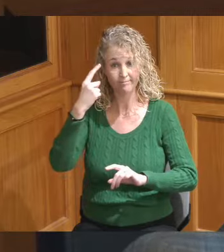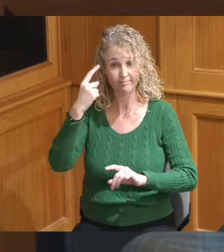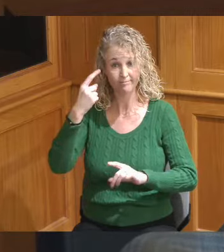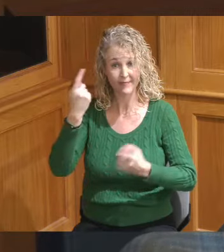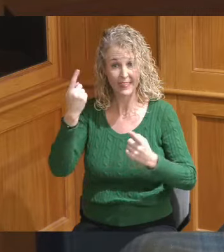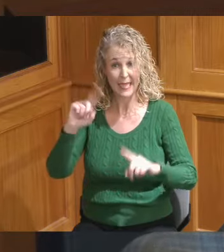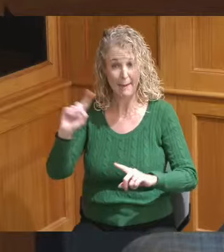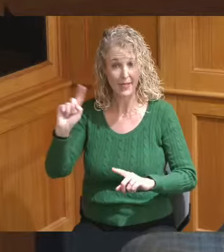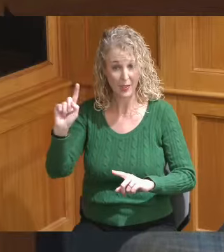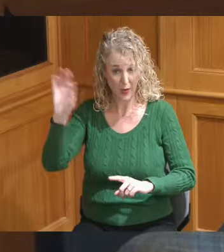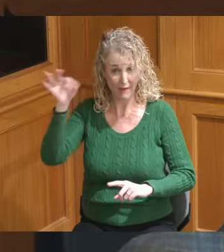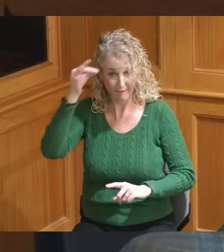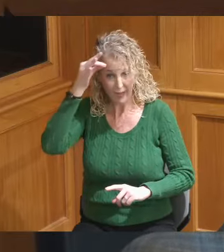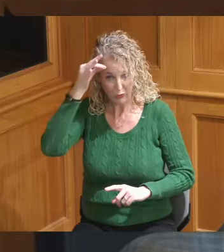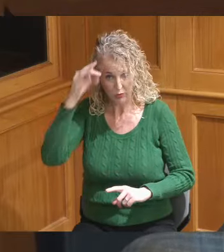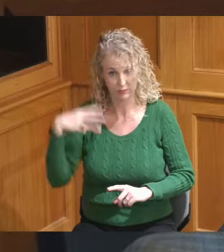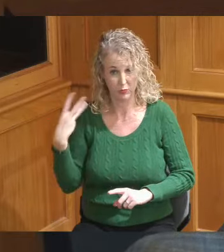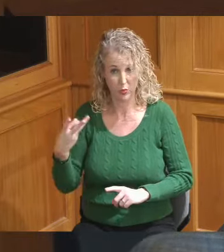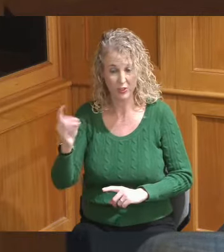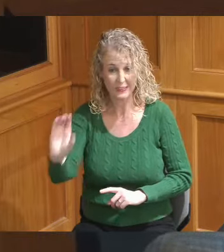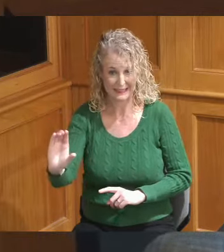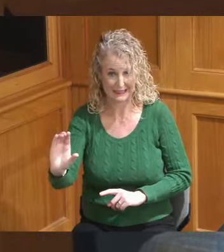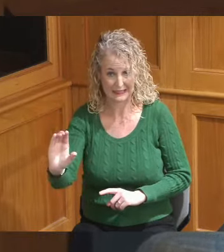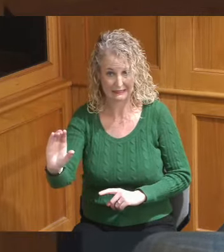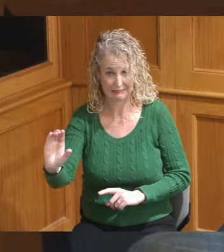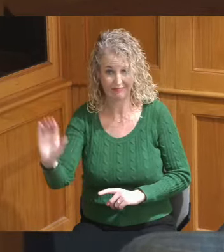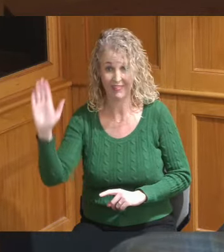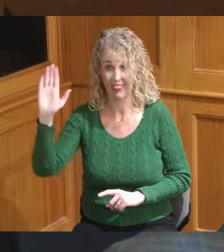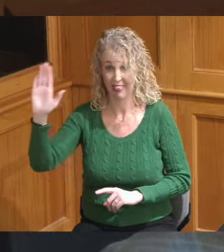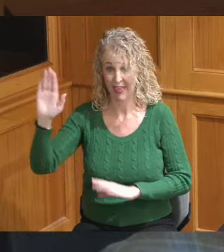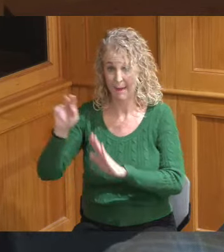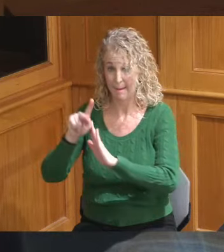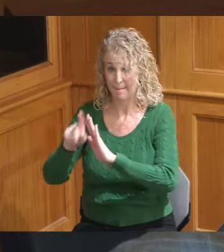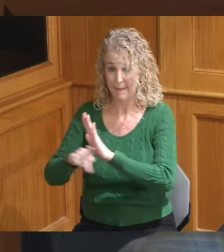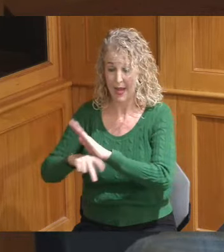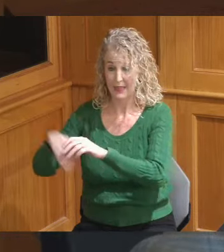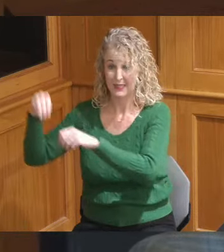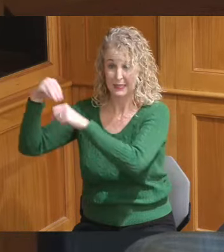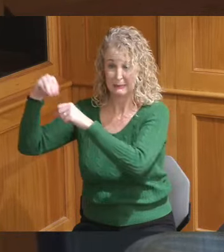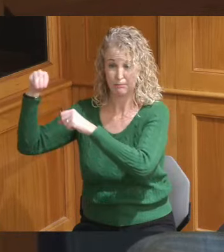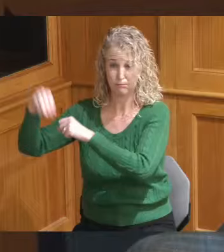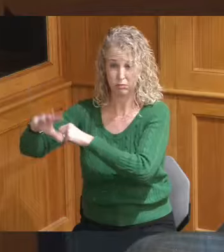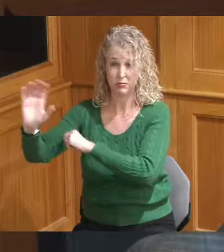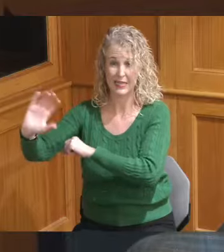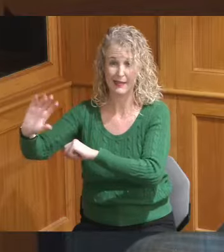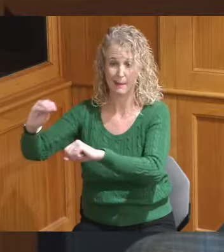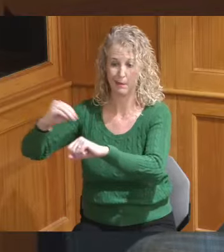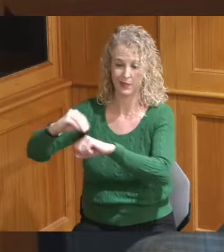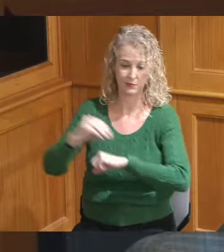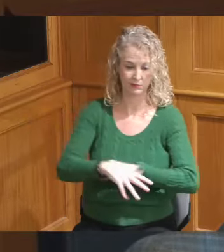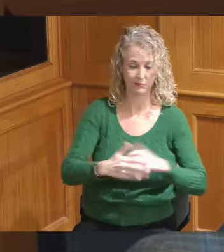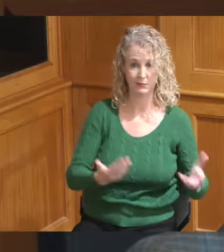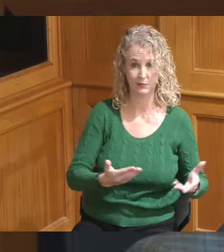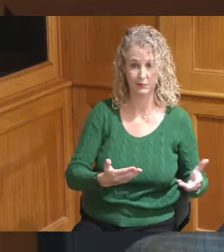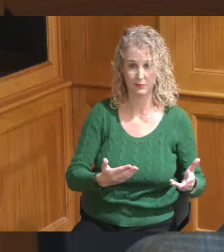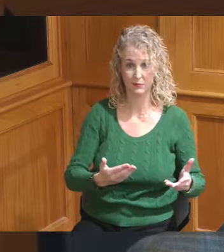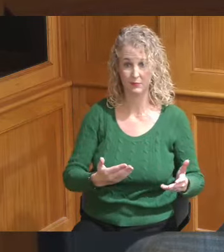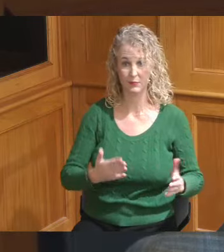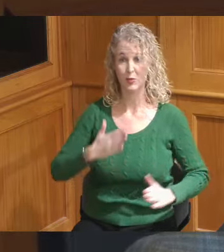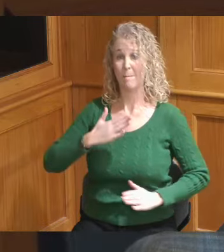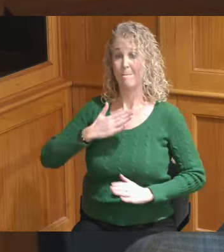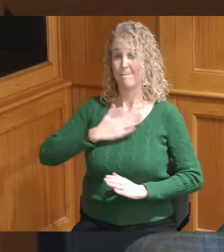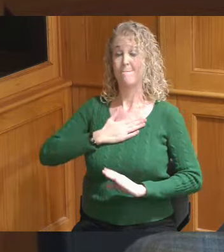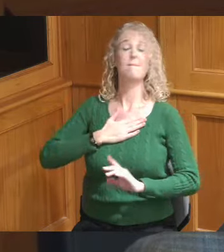trickled down to state and then hitting us at the county level. So we must for me I must put